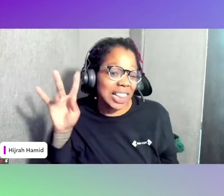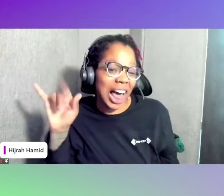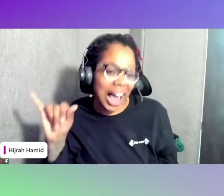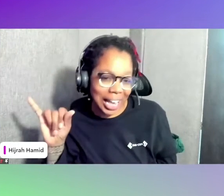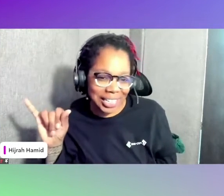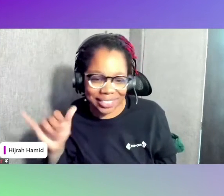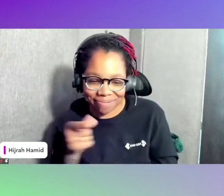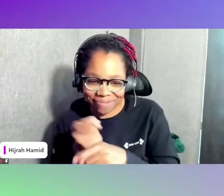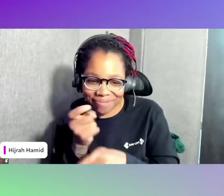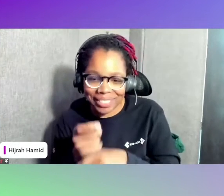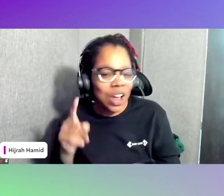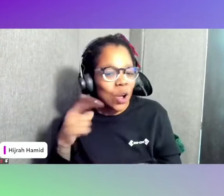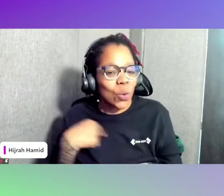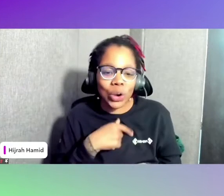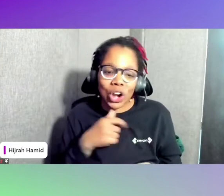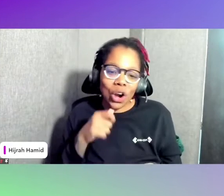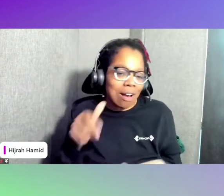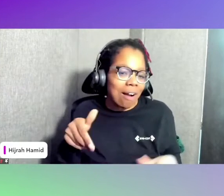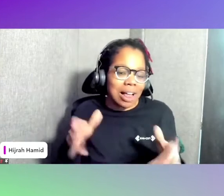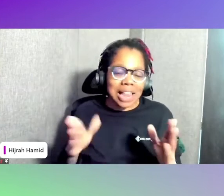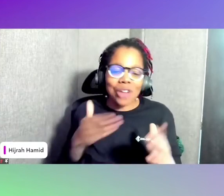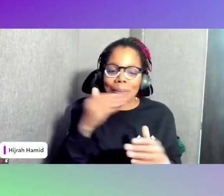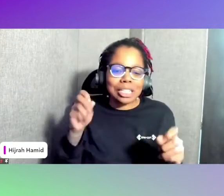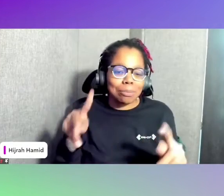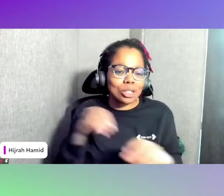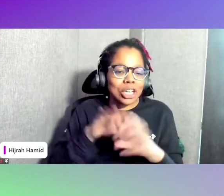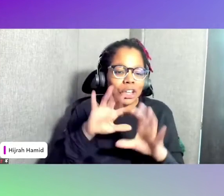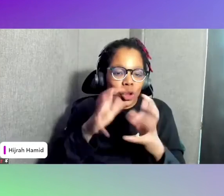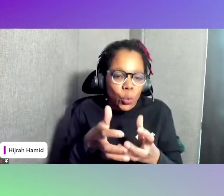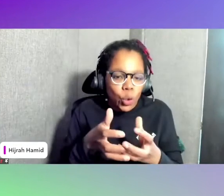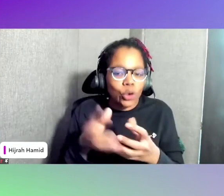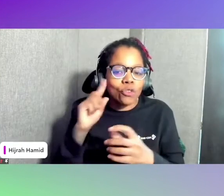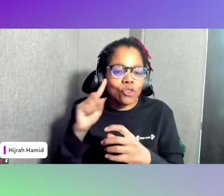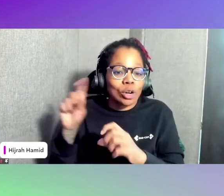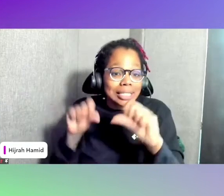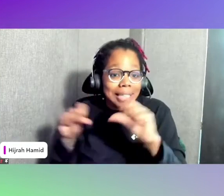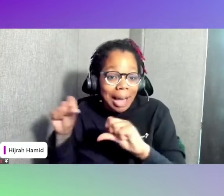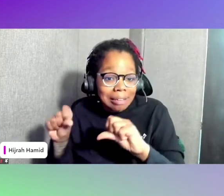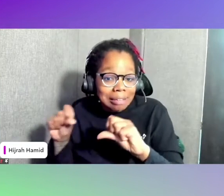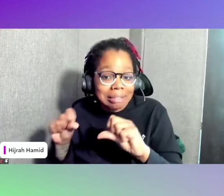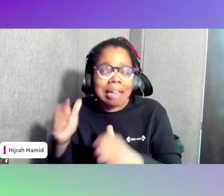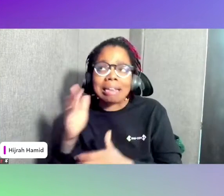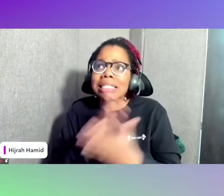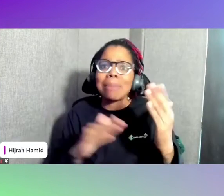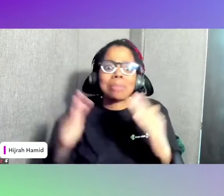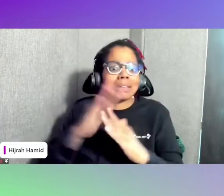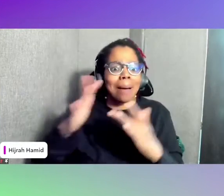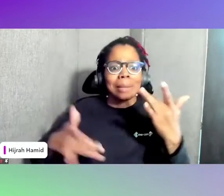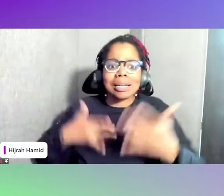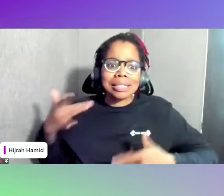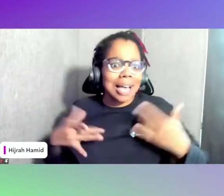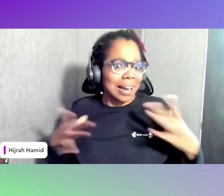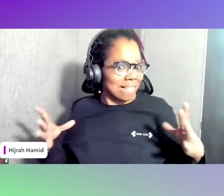a lot of Sorry for additional training. the pun come up but this is not going to fly. We cannot allow some of the best